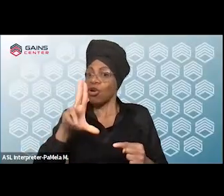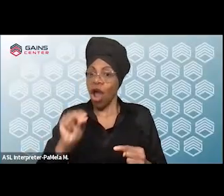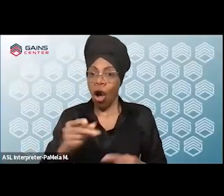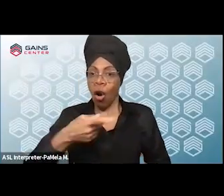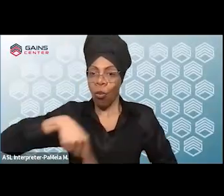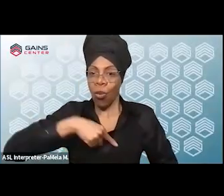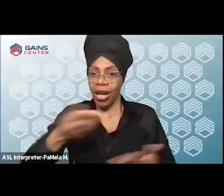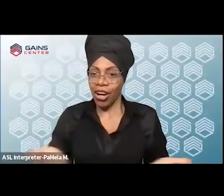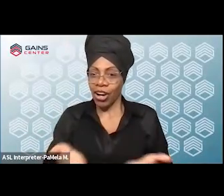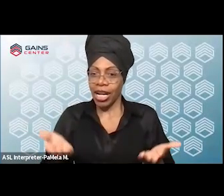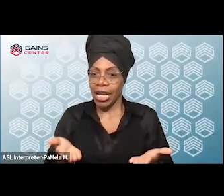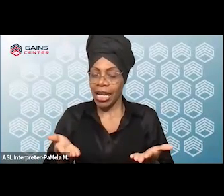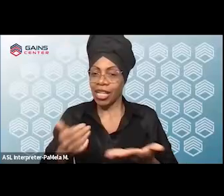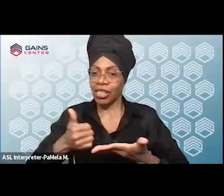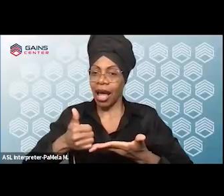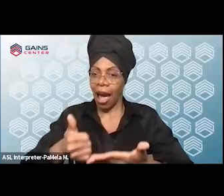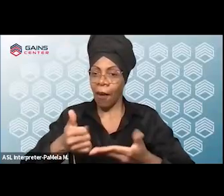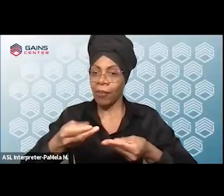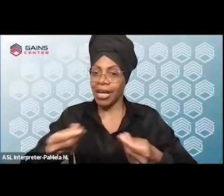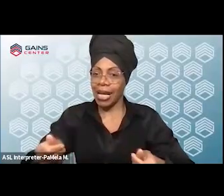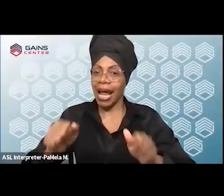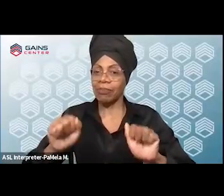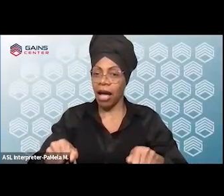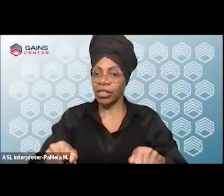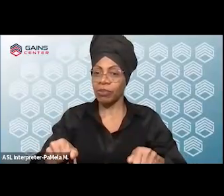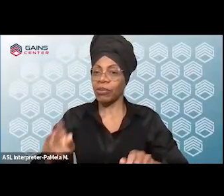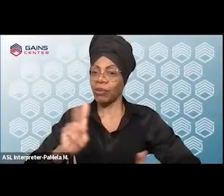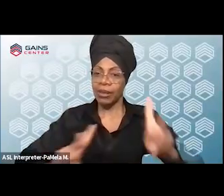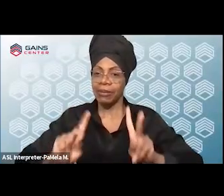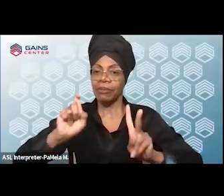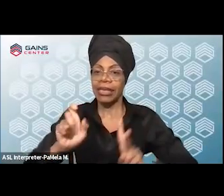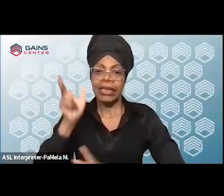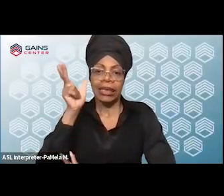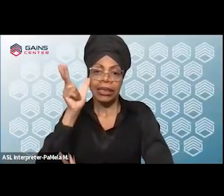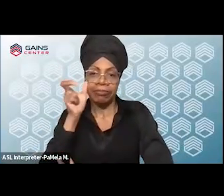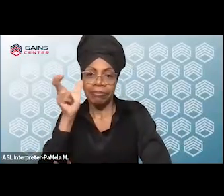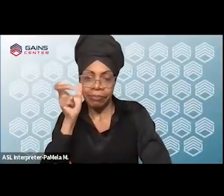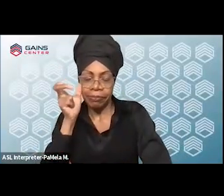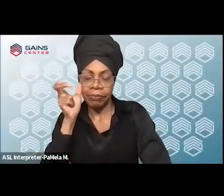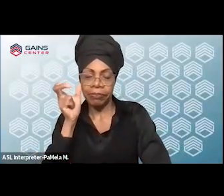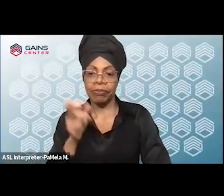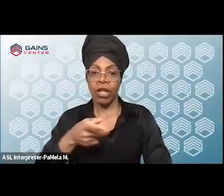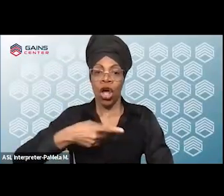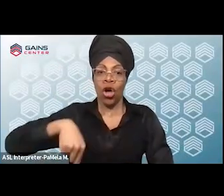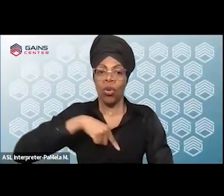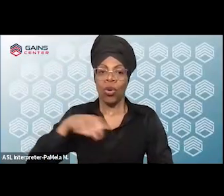and that healing is possible. And they need to hear that. So, we did a crosswalk